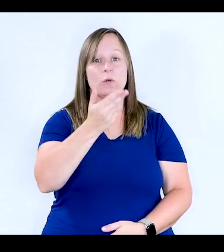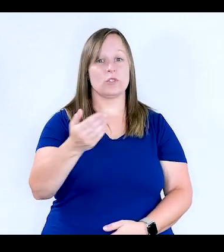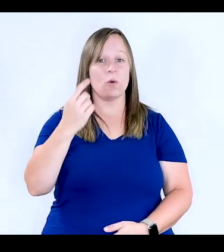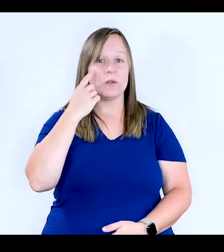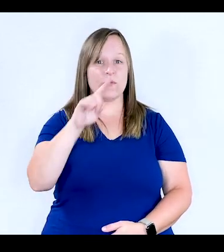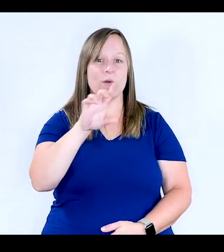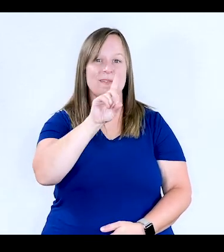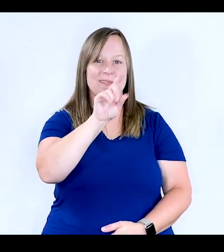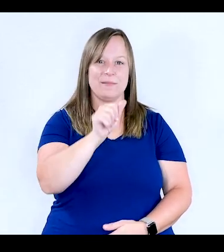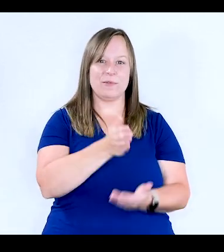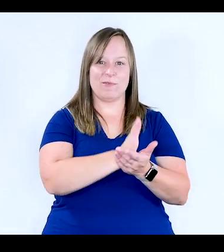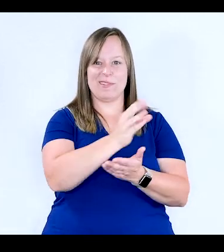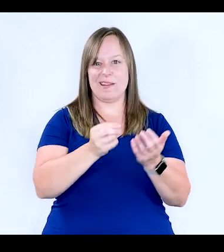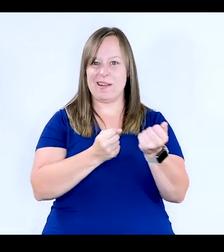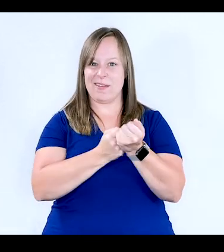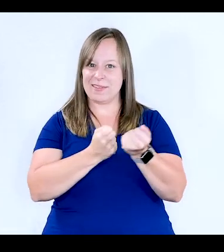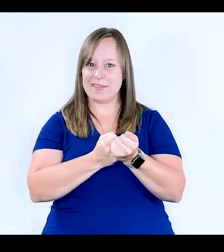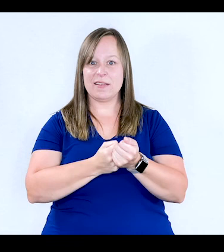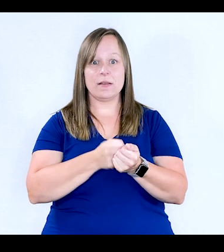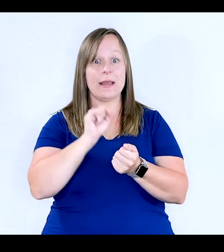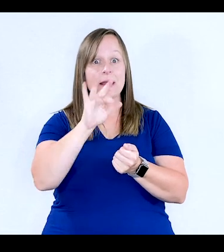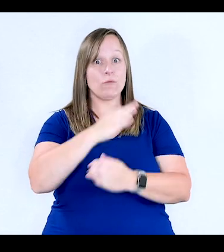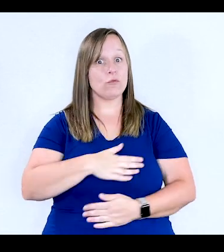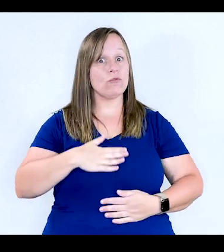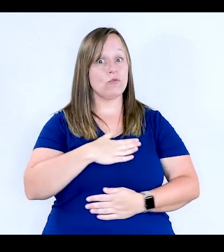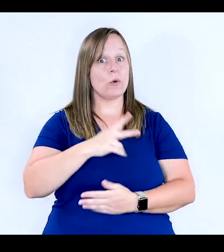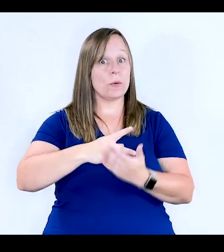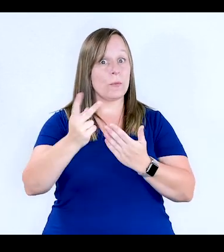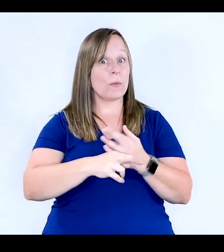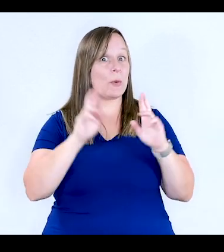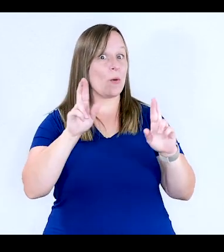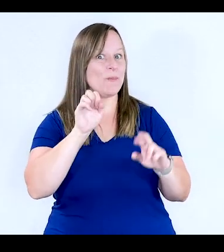your source for disability rights and advocacy. If you enjoyed our program, and